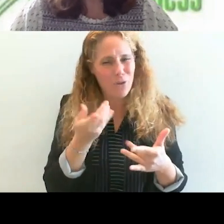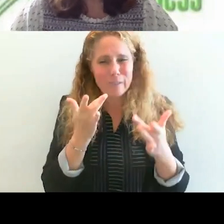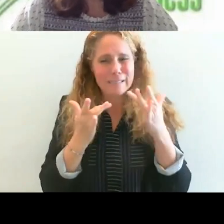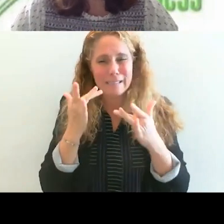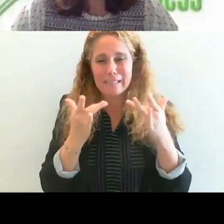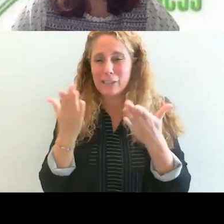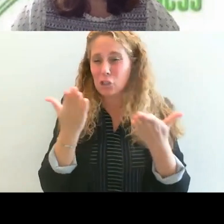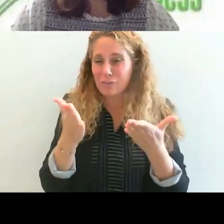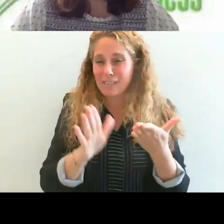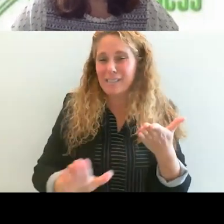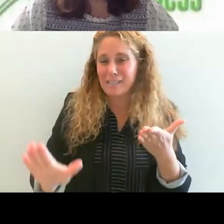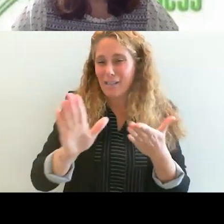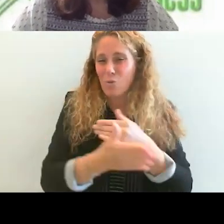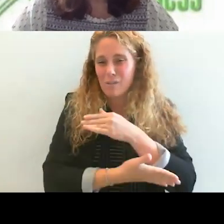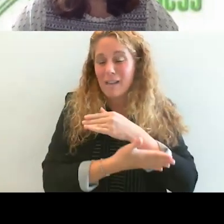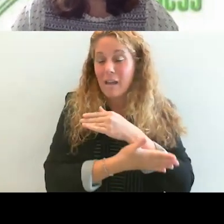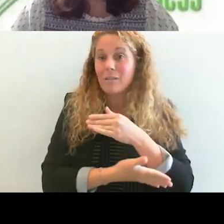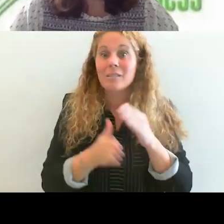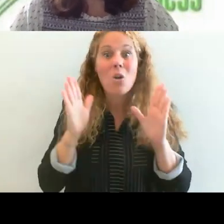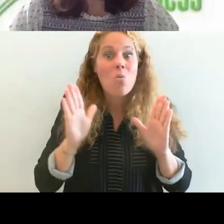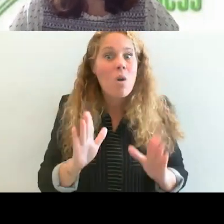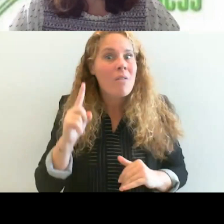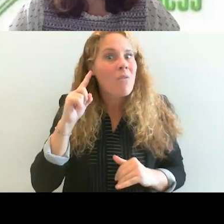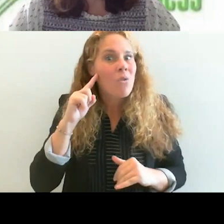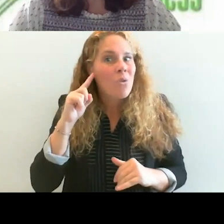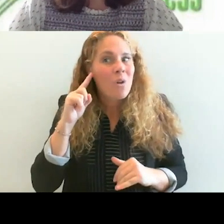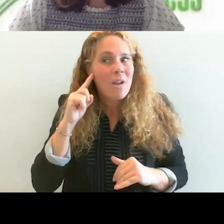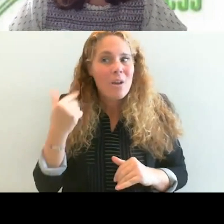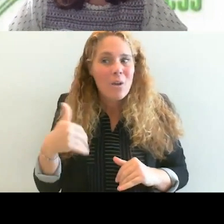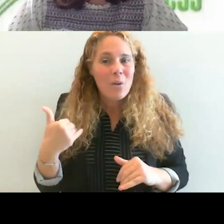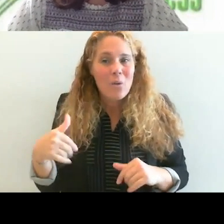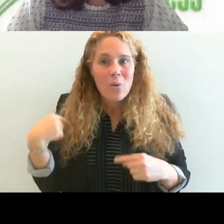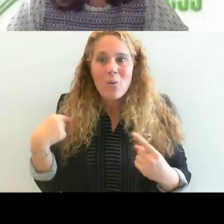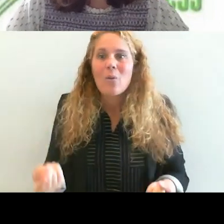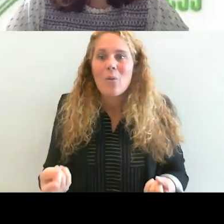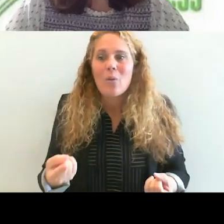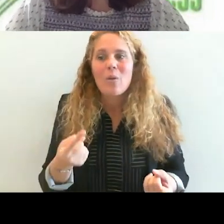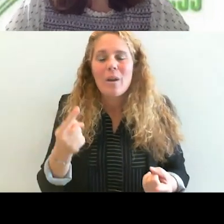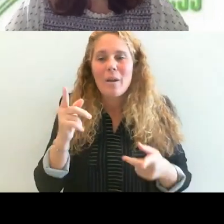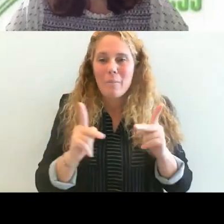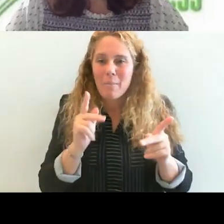IT HAS BEEN SO WONDERFUL TO HEAR PEOPLE WITH LIVED EXPERIENCE